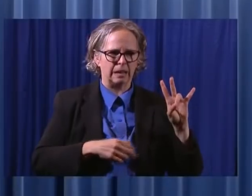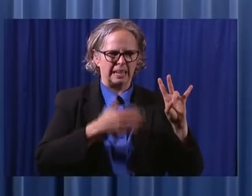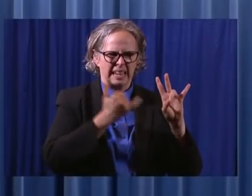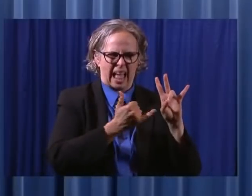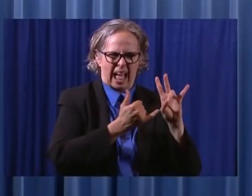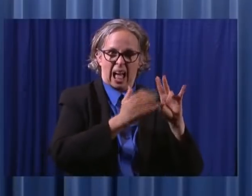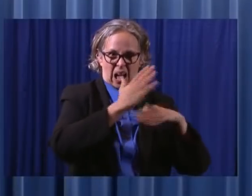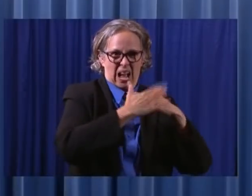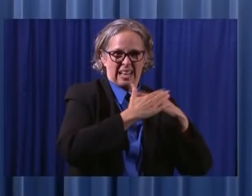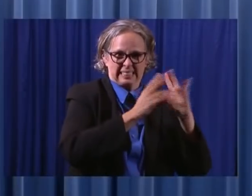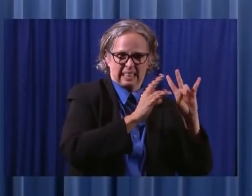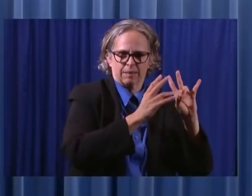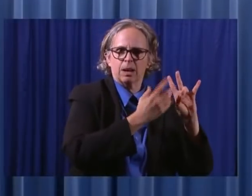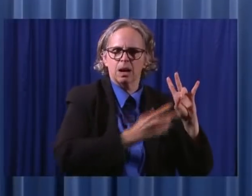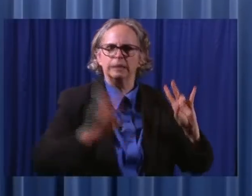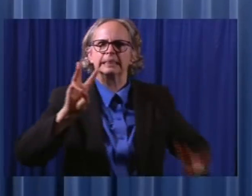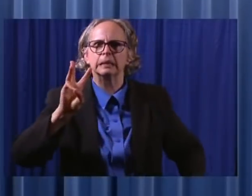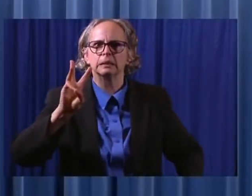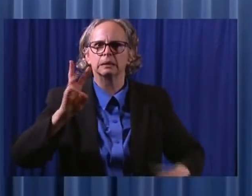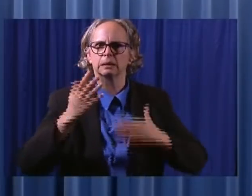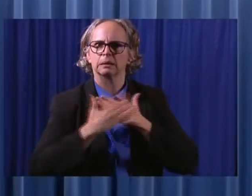WATCH LIST RIGHT NOW MEANING IT